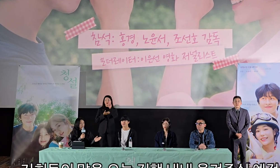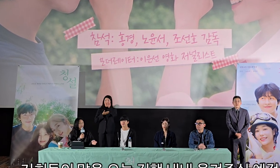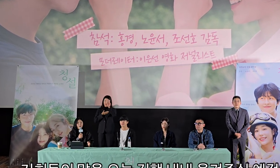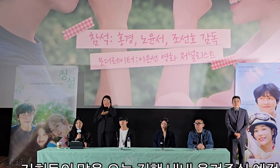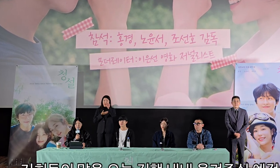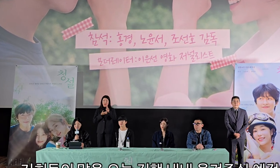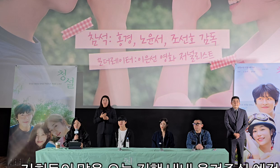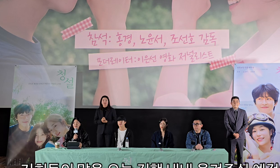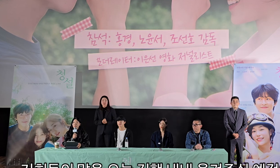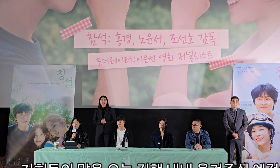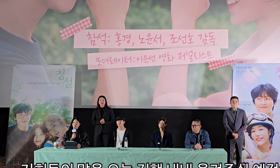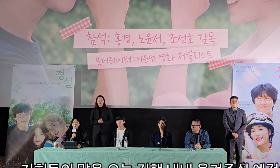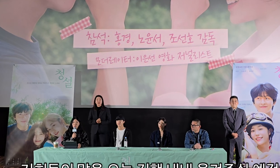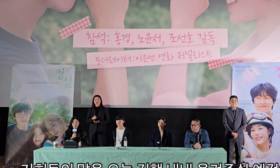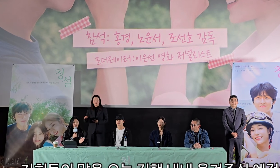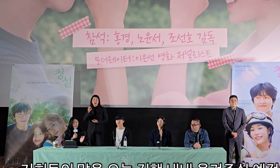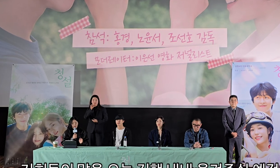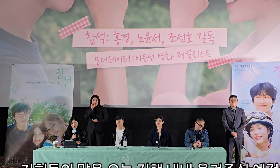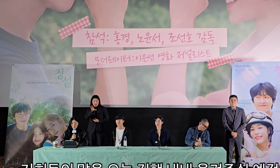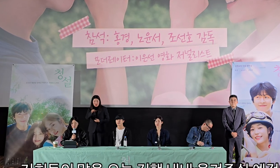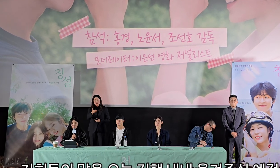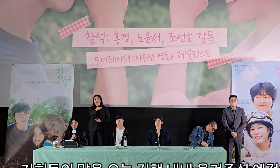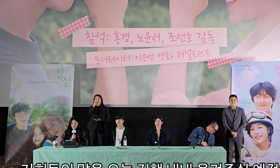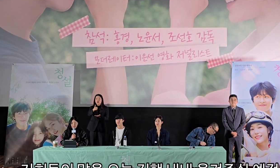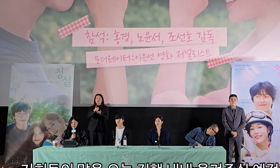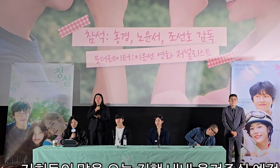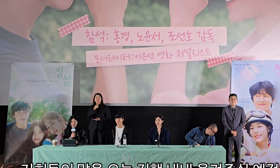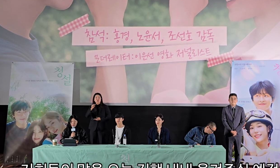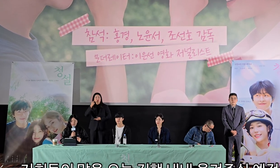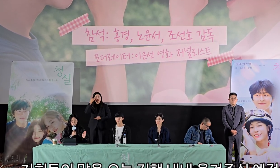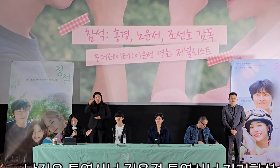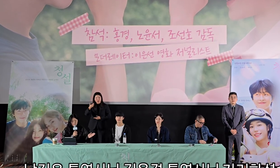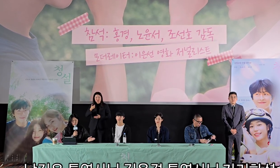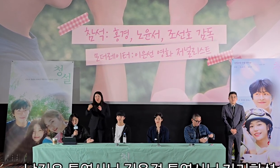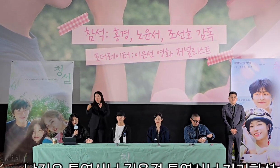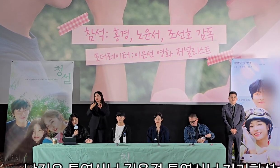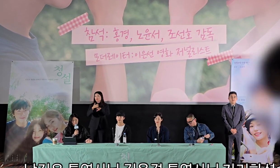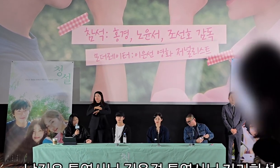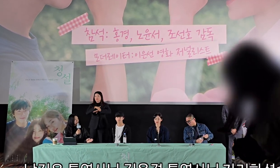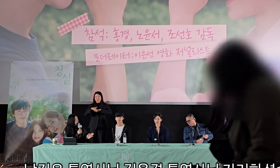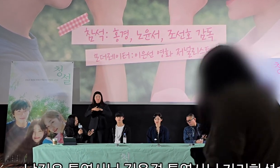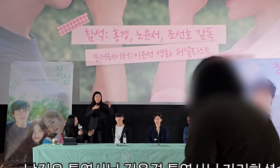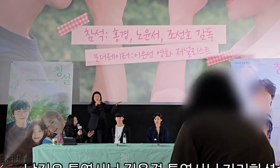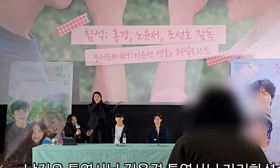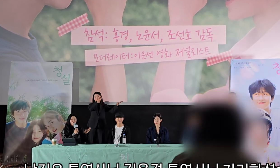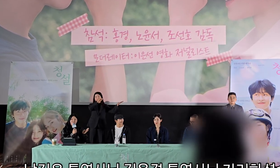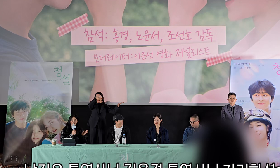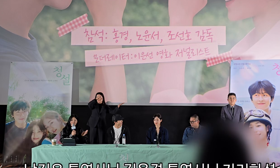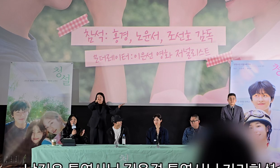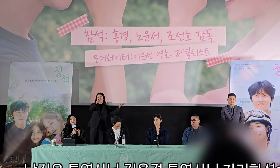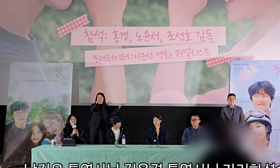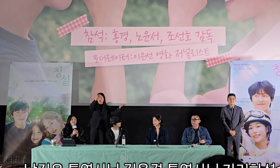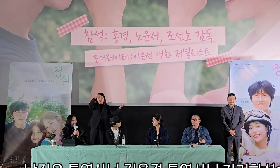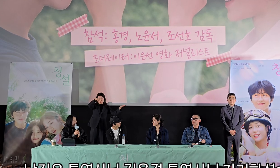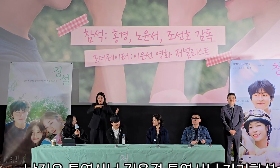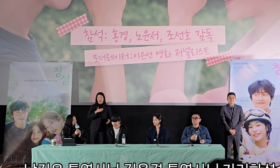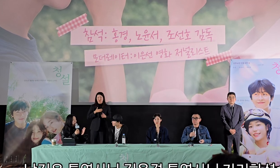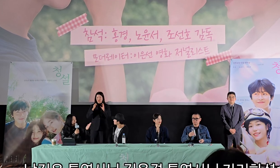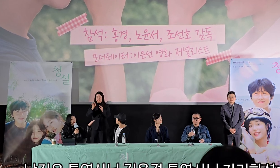They will be translating our words throughout today's proceedings. Interpreter Nam Jin-woo and interpreter Kim Eun-kyung are here.